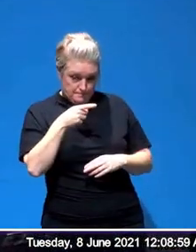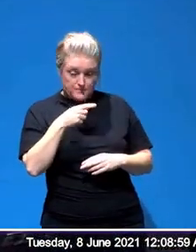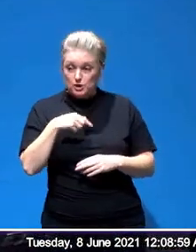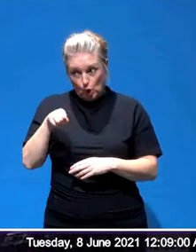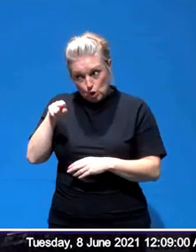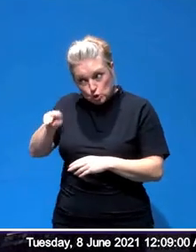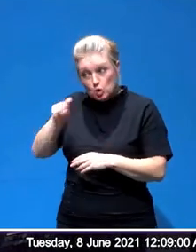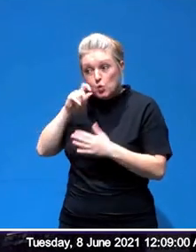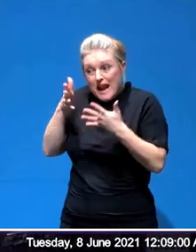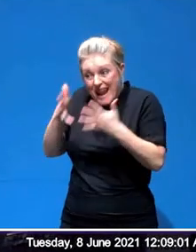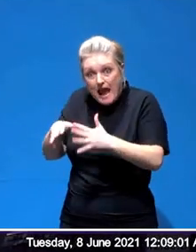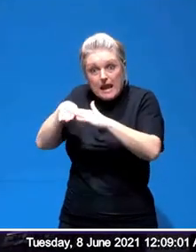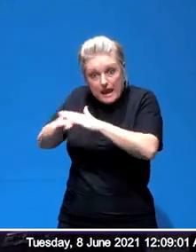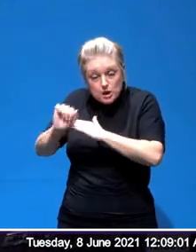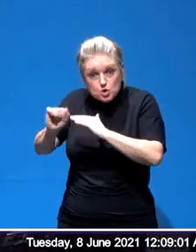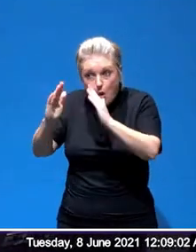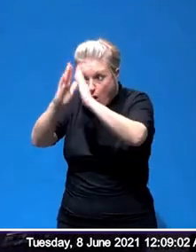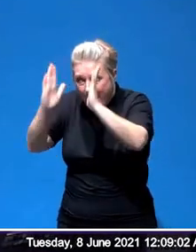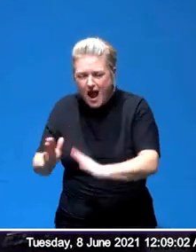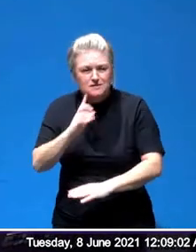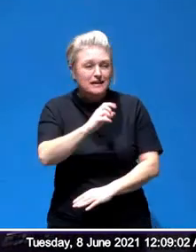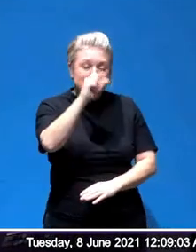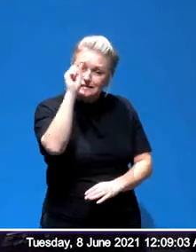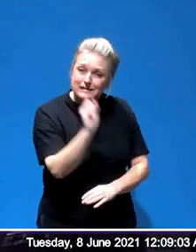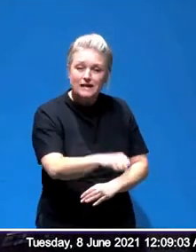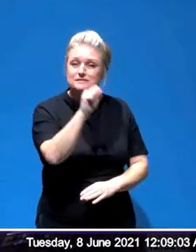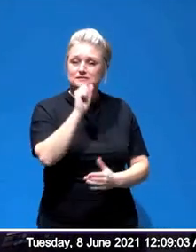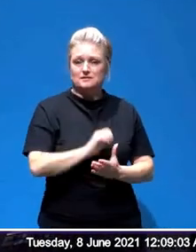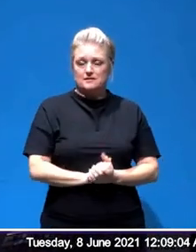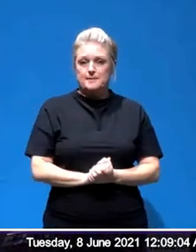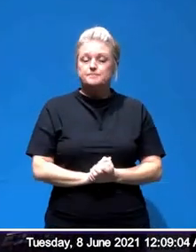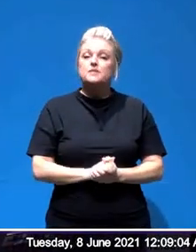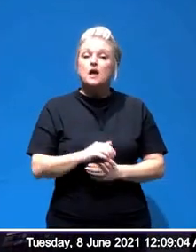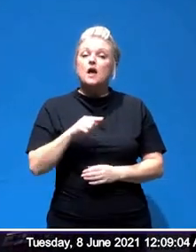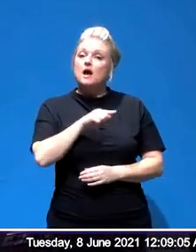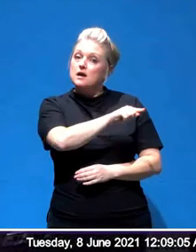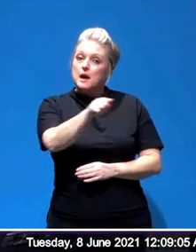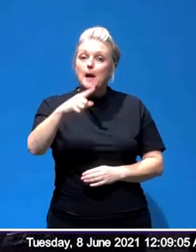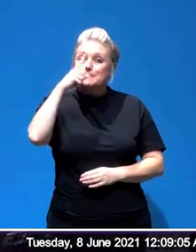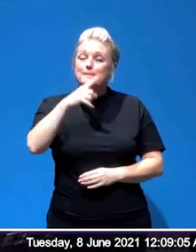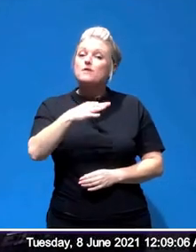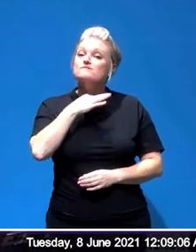I think that visitors need to --- people who are vulnerable need to be identified.